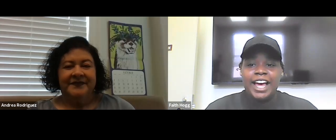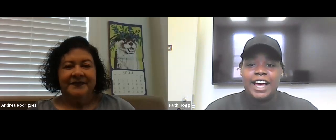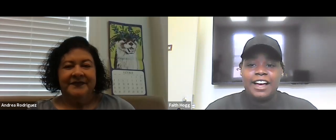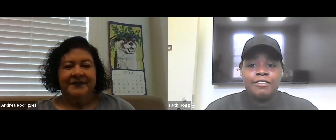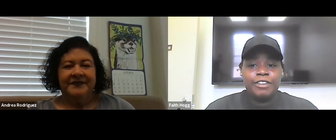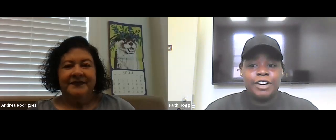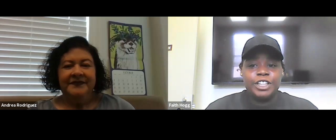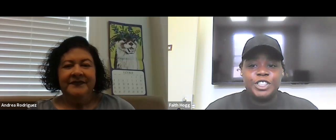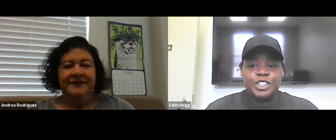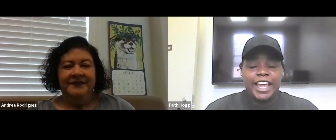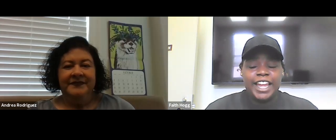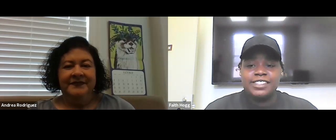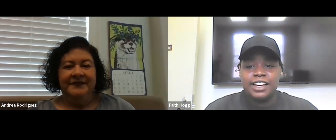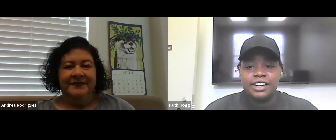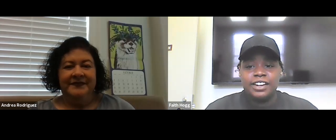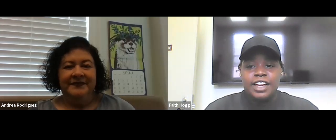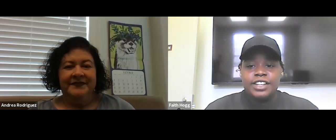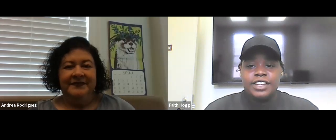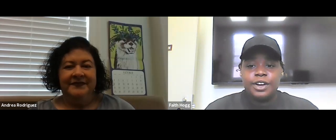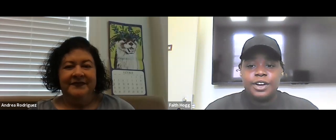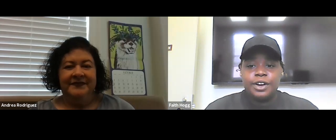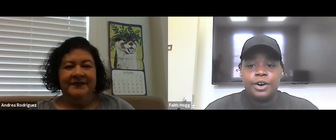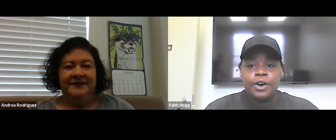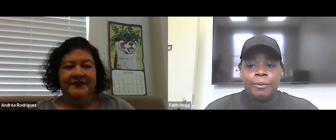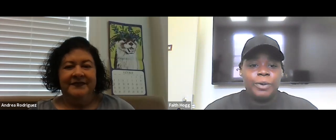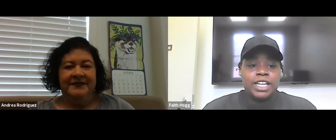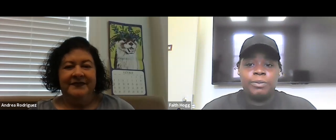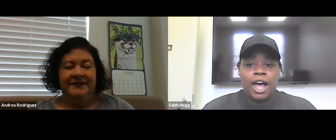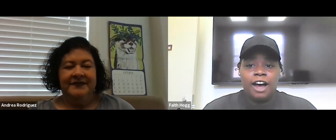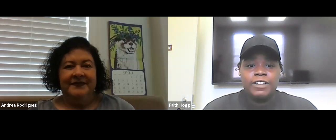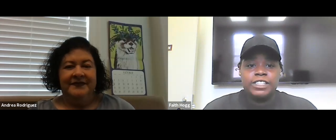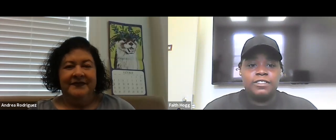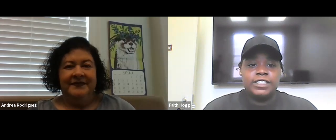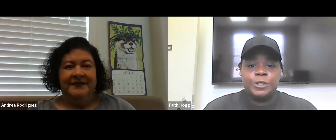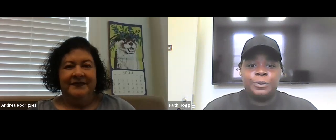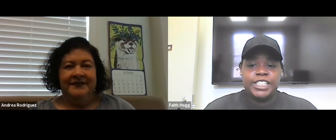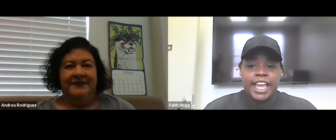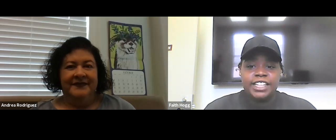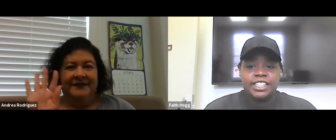of Virtual ASL. So I'm working with Miss Andrea here from the Office for Accessible Education.